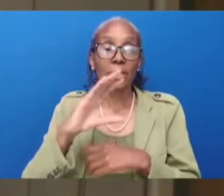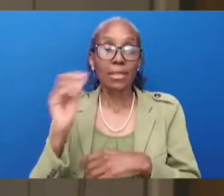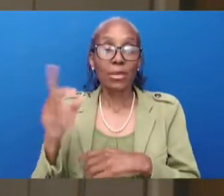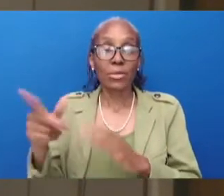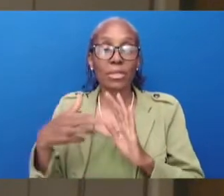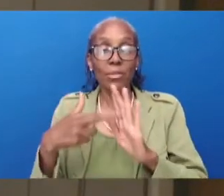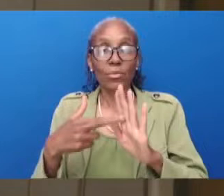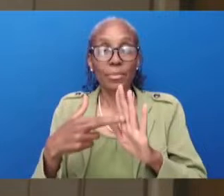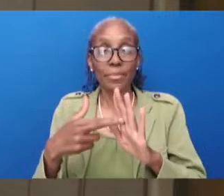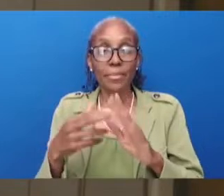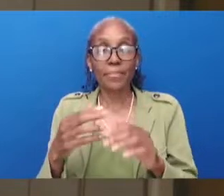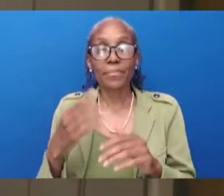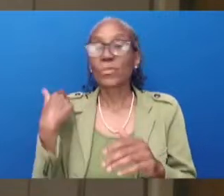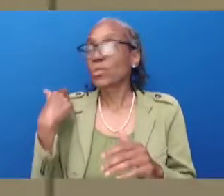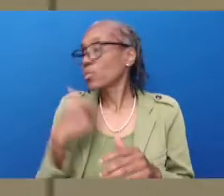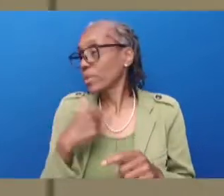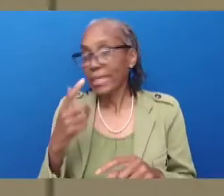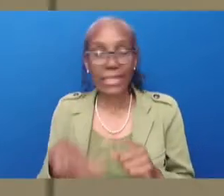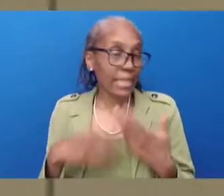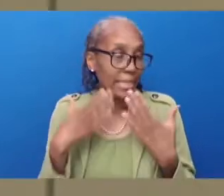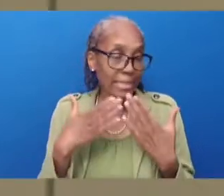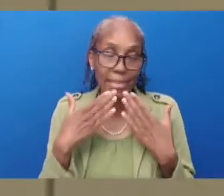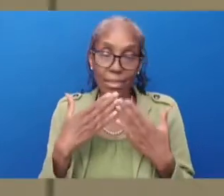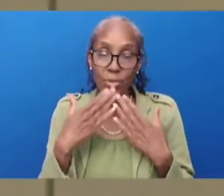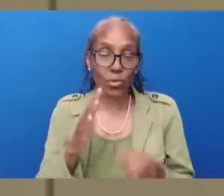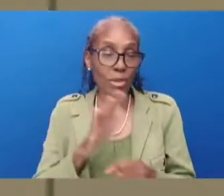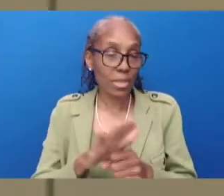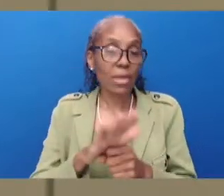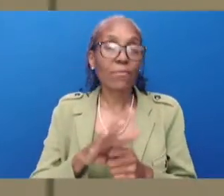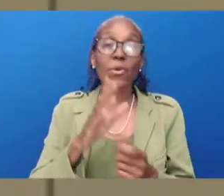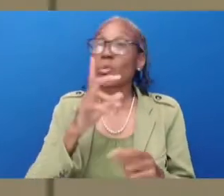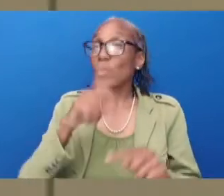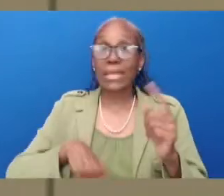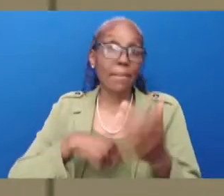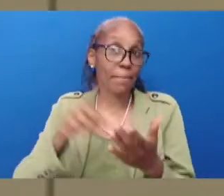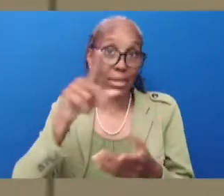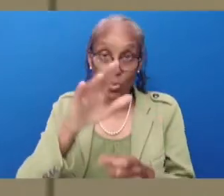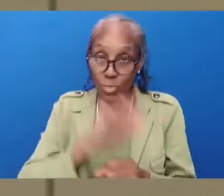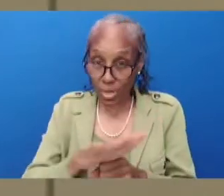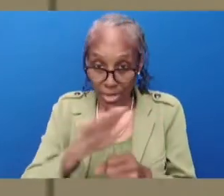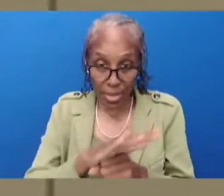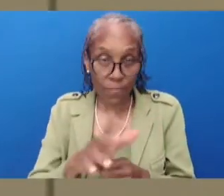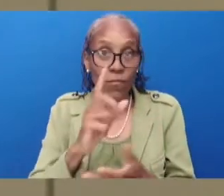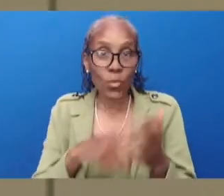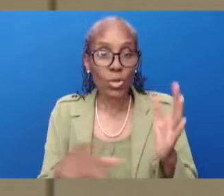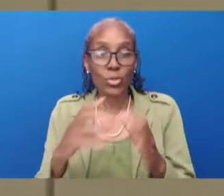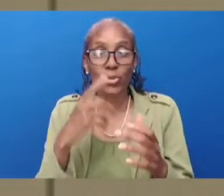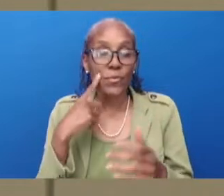PERFORM AND THEIR DEDICATION TO